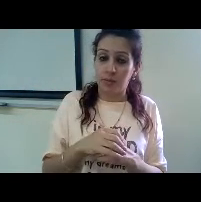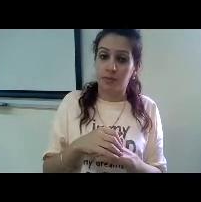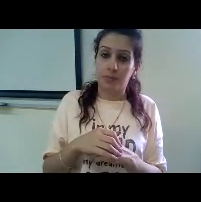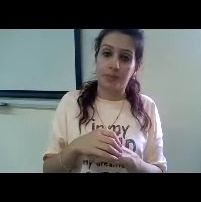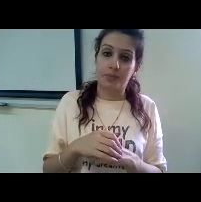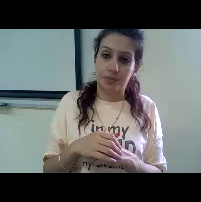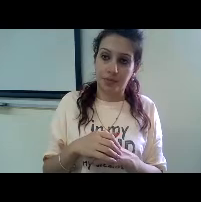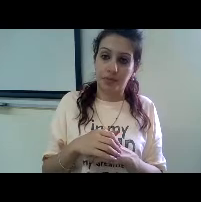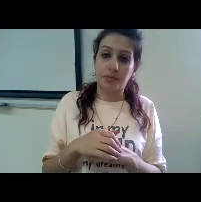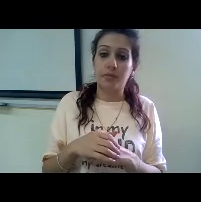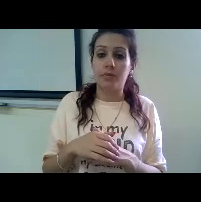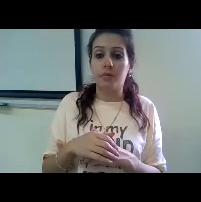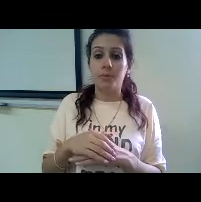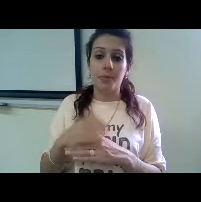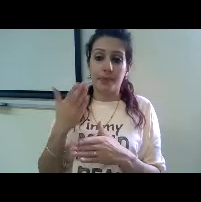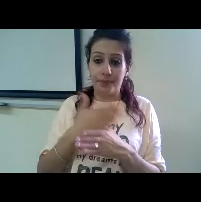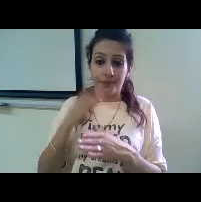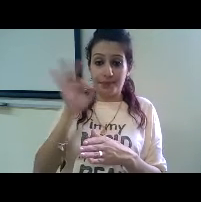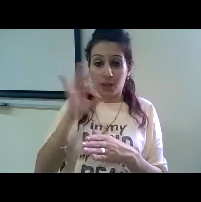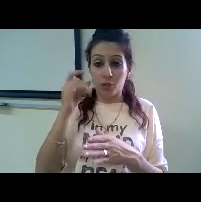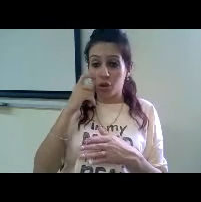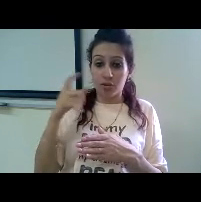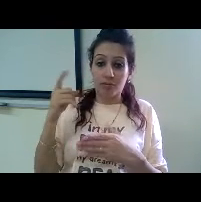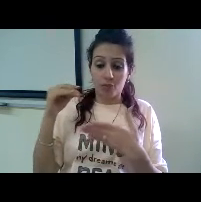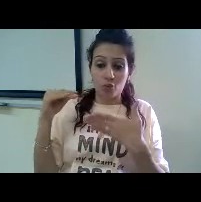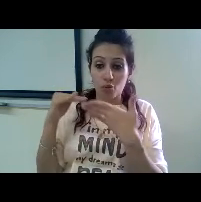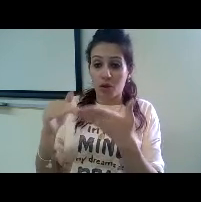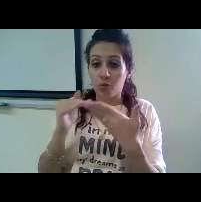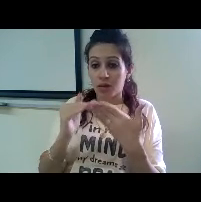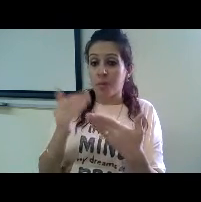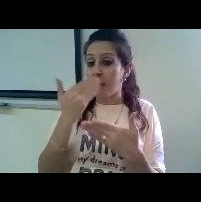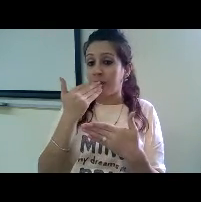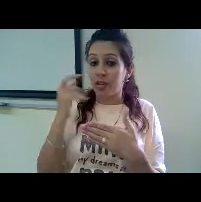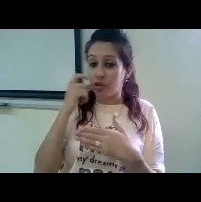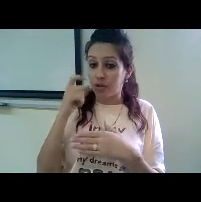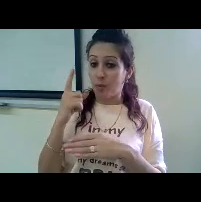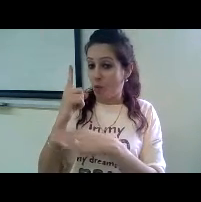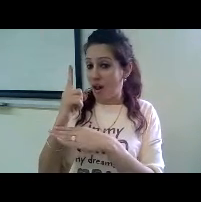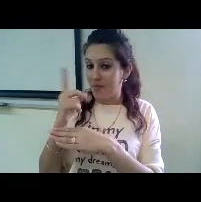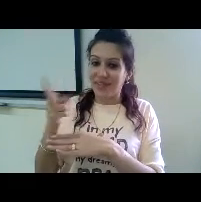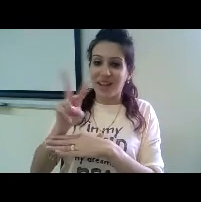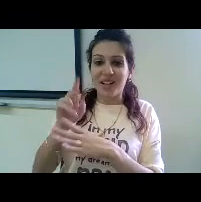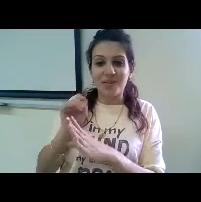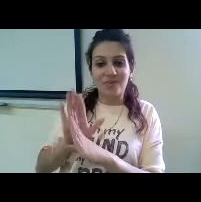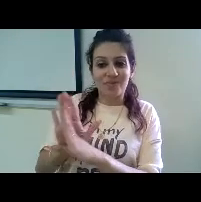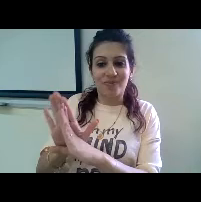But also all research shows that parents have the biggest impact on learning